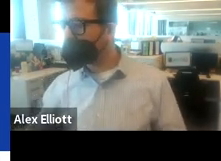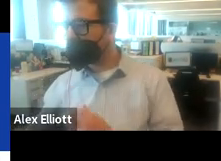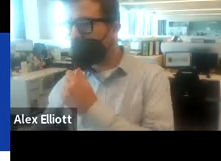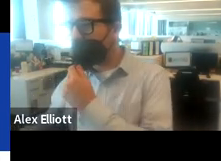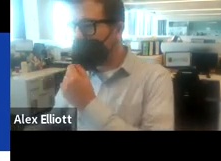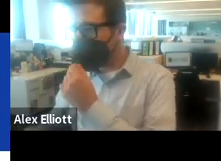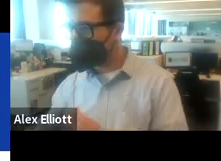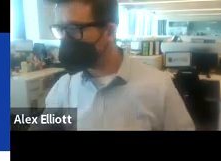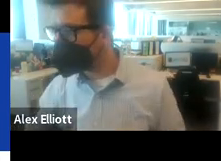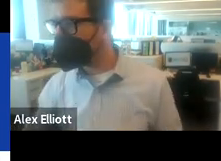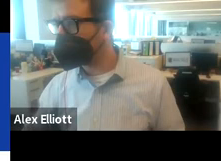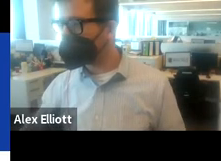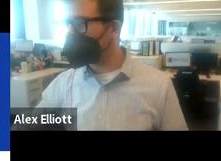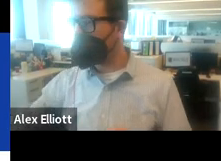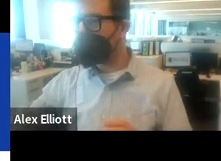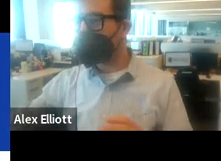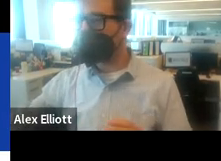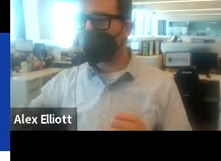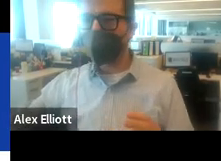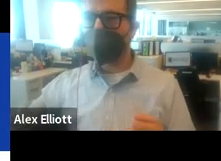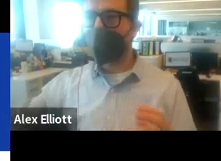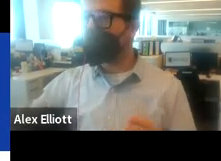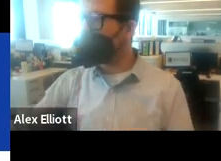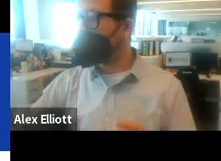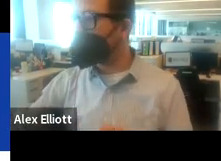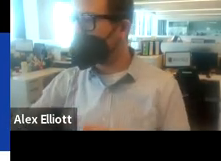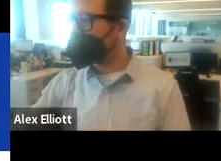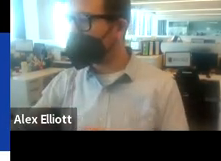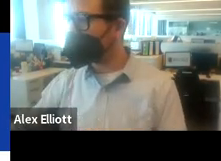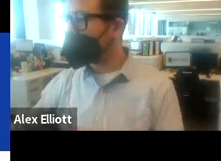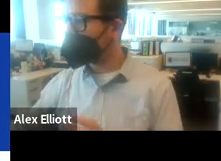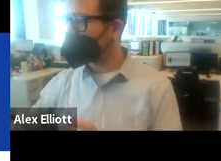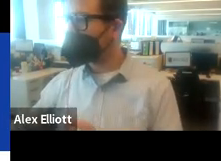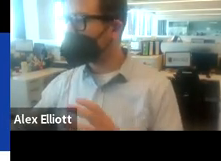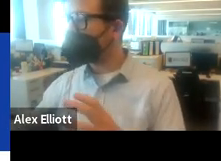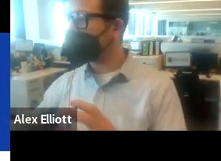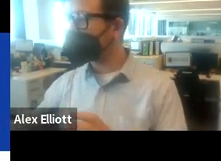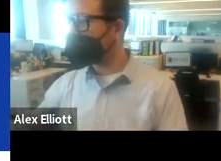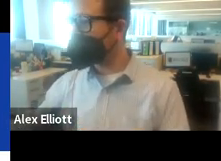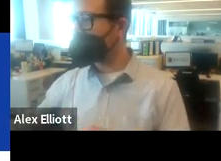so leveraging those trust and member members to break it down into bite sides pieces, I hear,